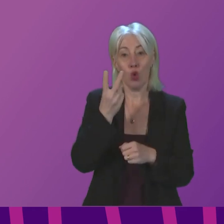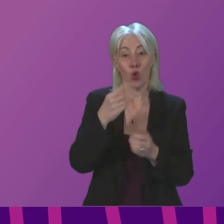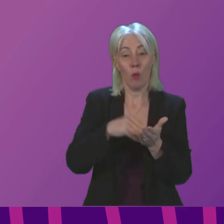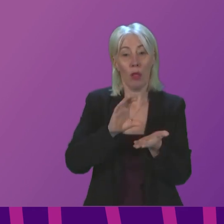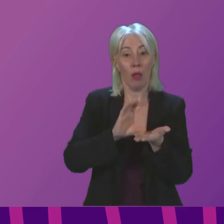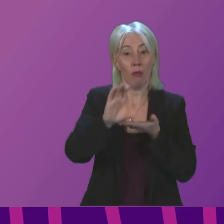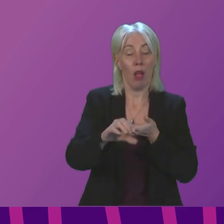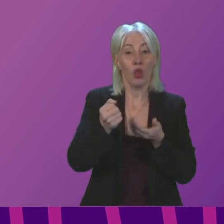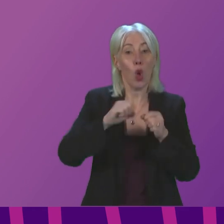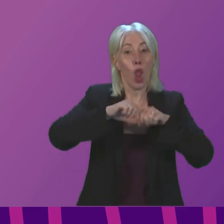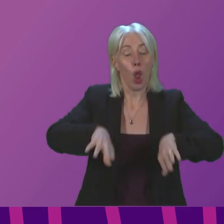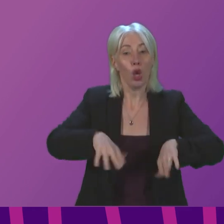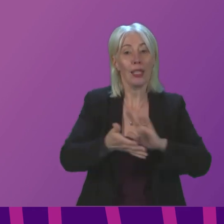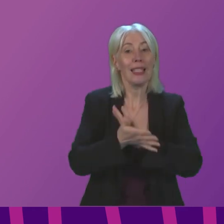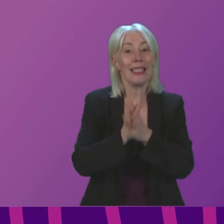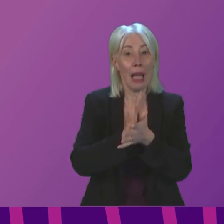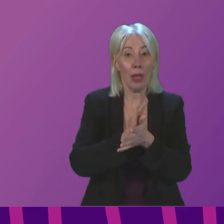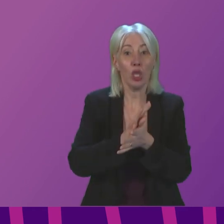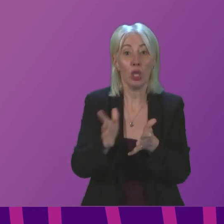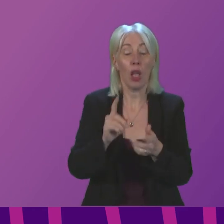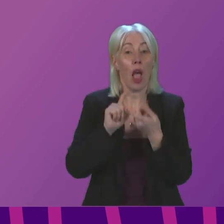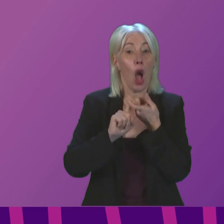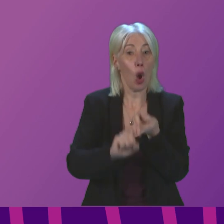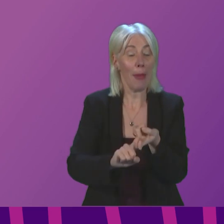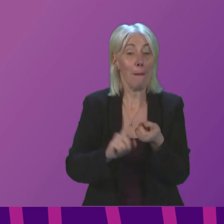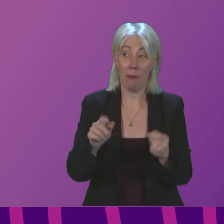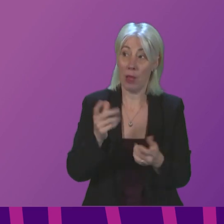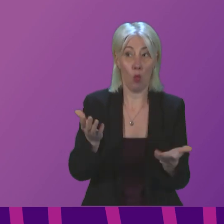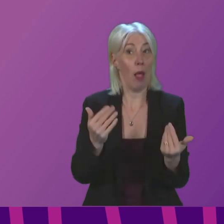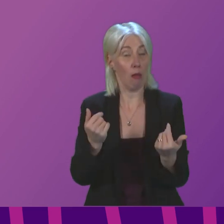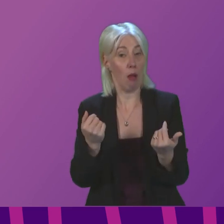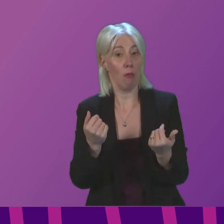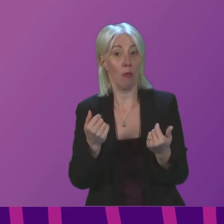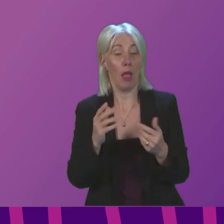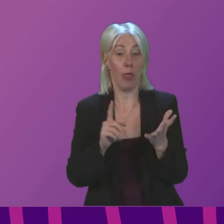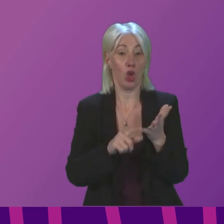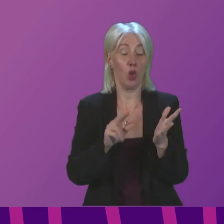has been widely welcomed, including by the secretary general of the United Nations, António